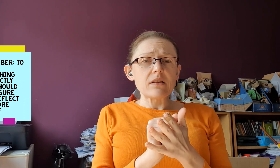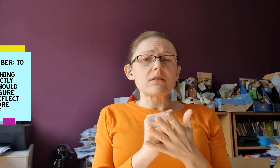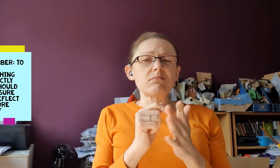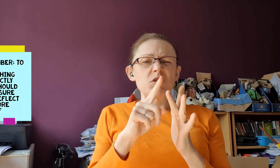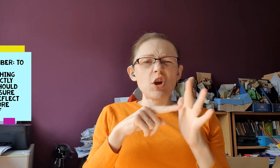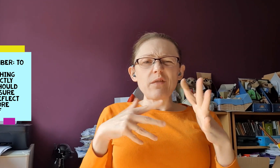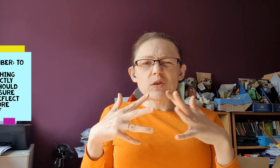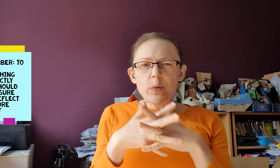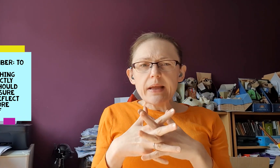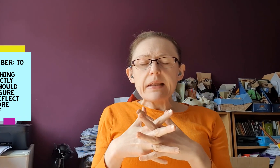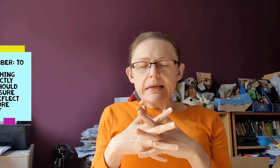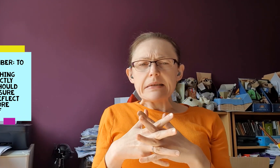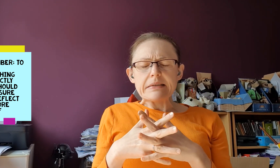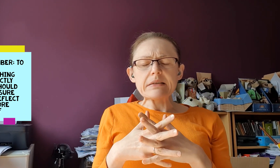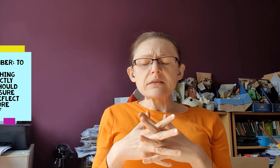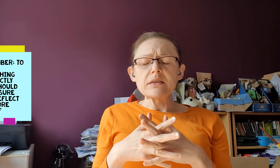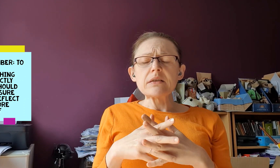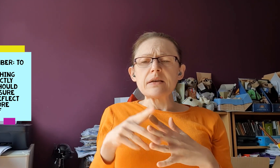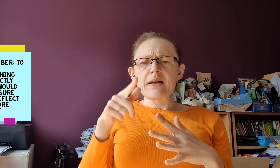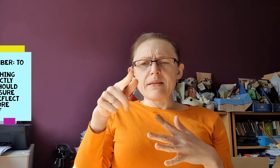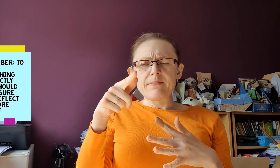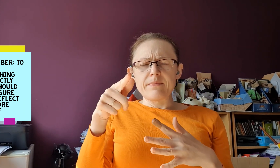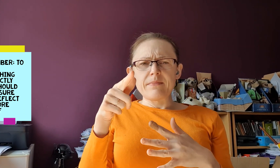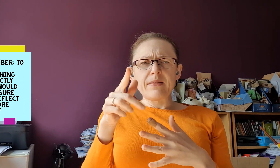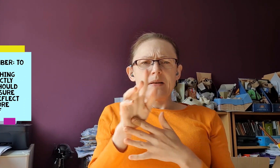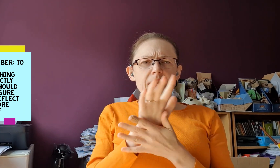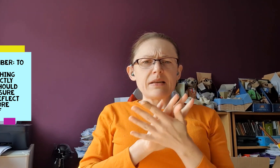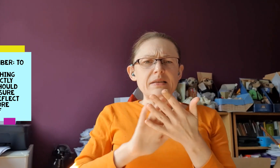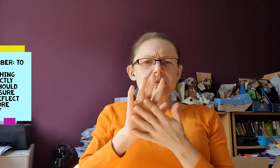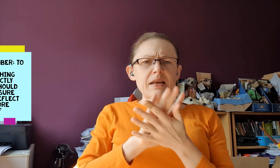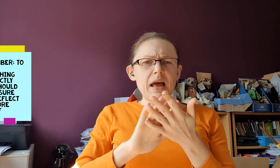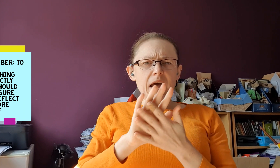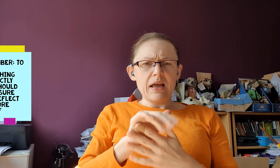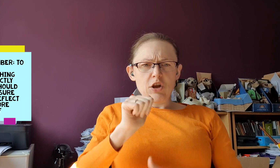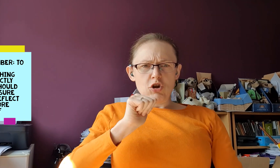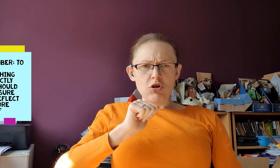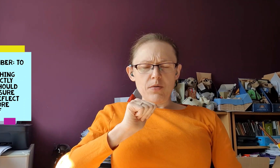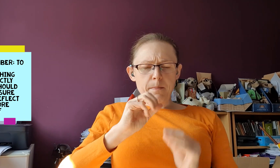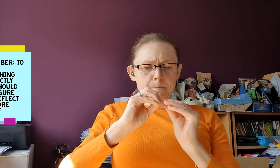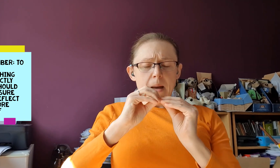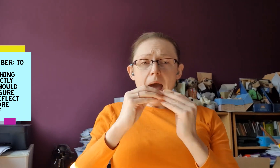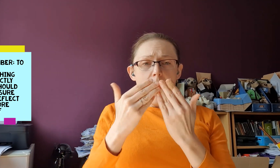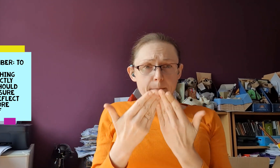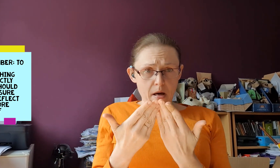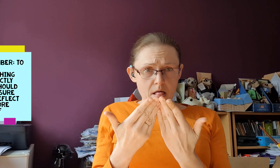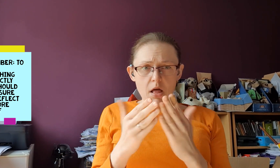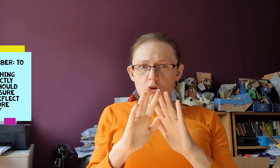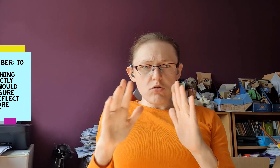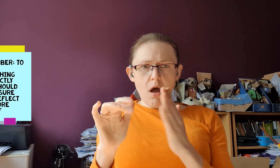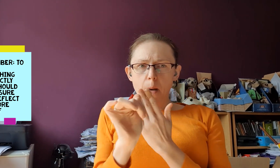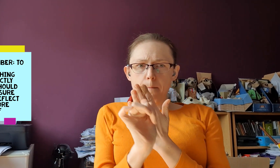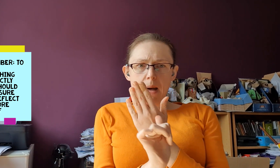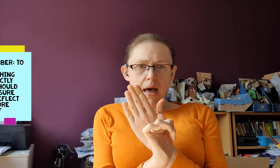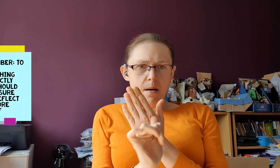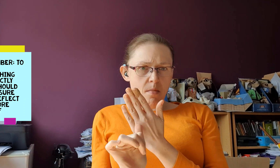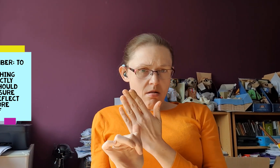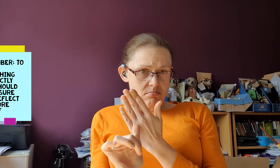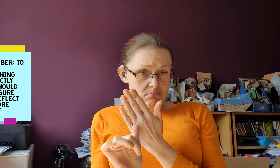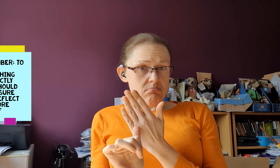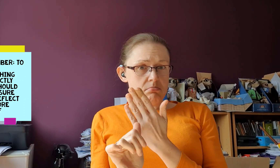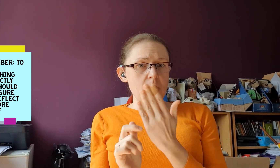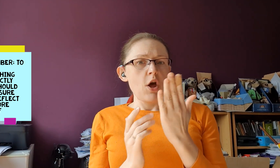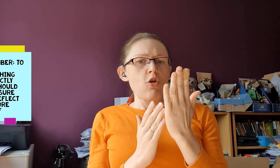The sign "BIBLE" without a cross because they follow that Jesus died on a stake.